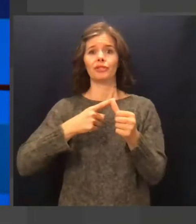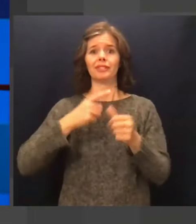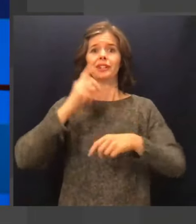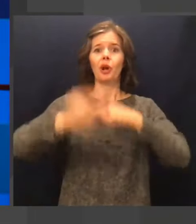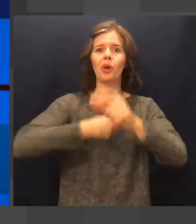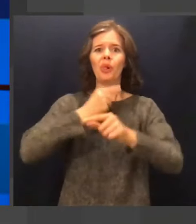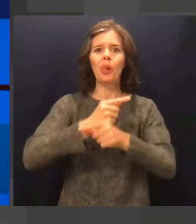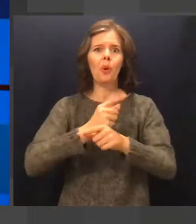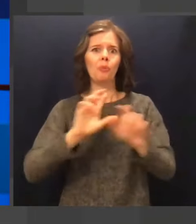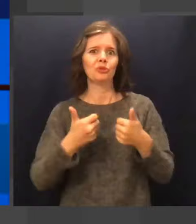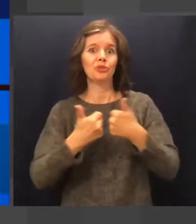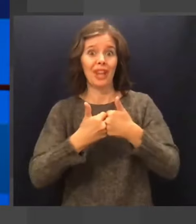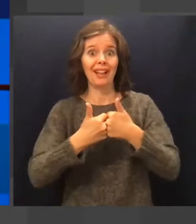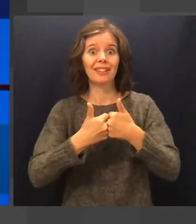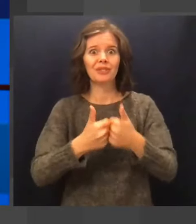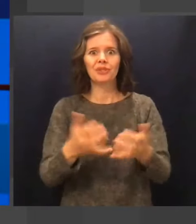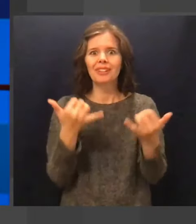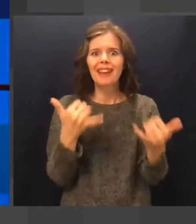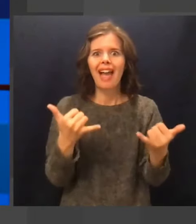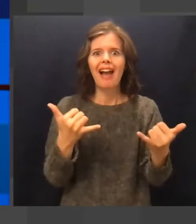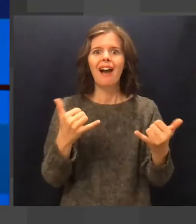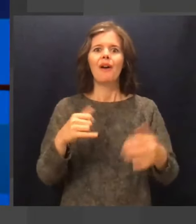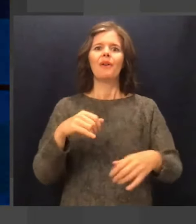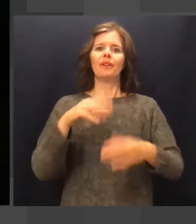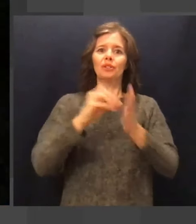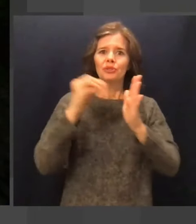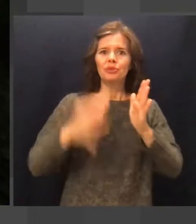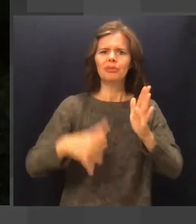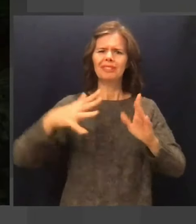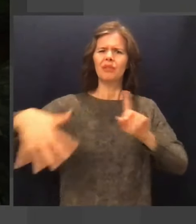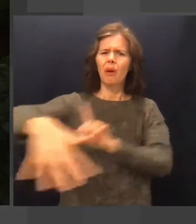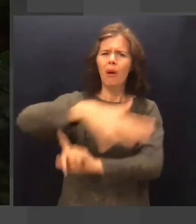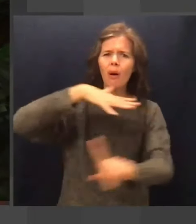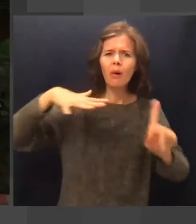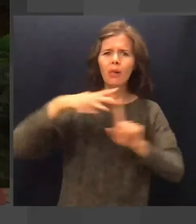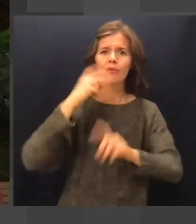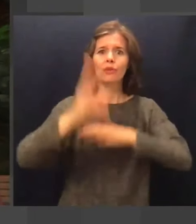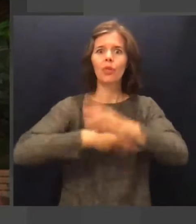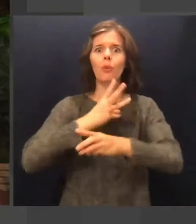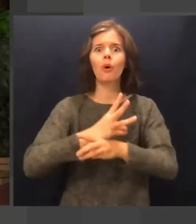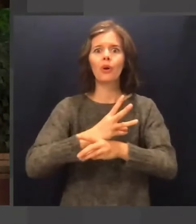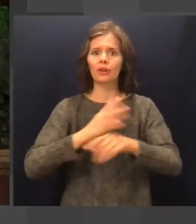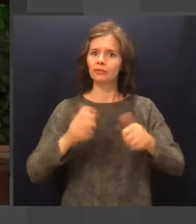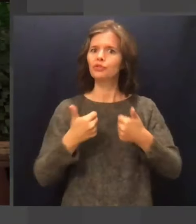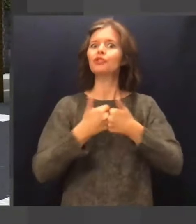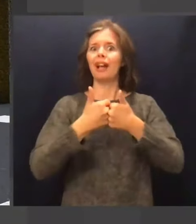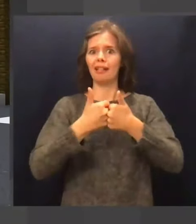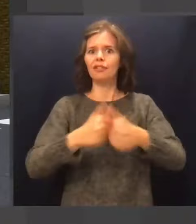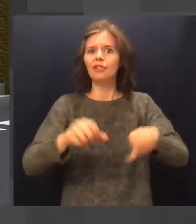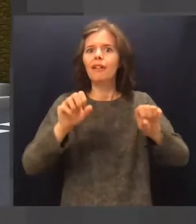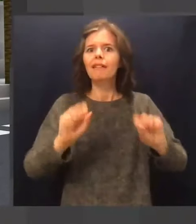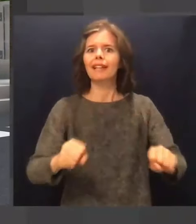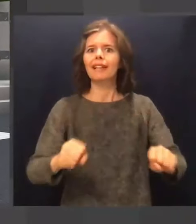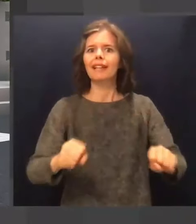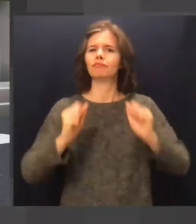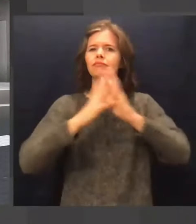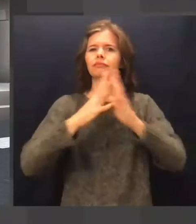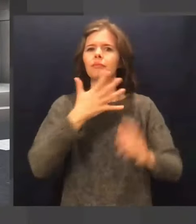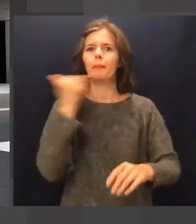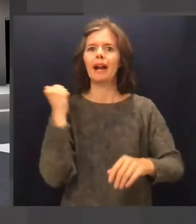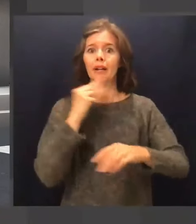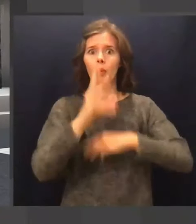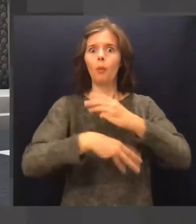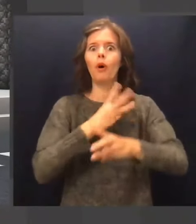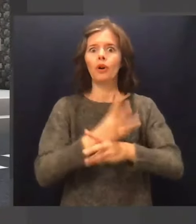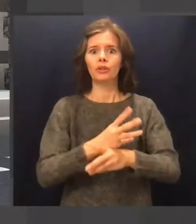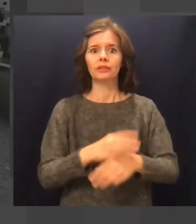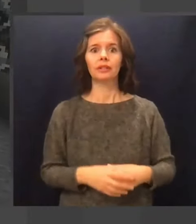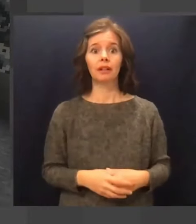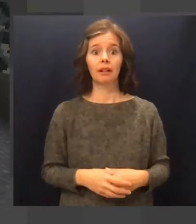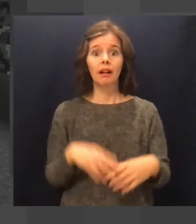EDITION GLOBAL CHALLENGE FOR